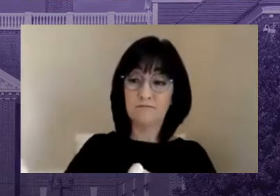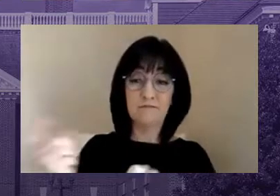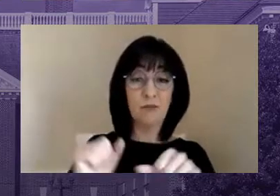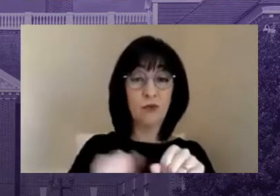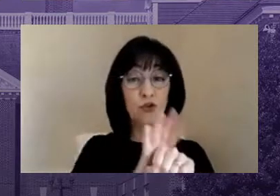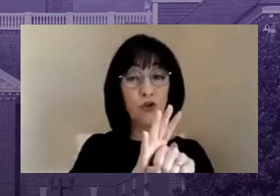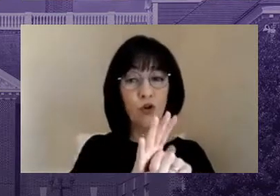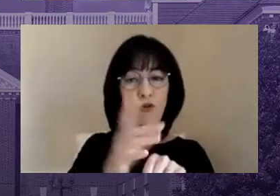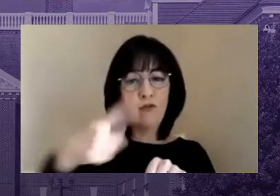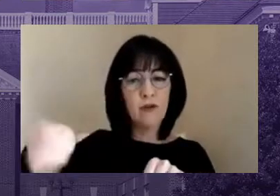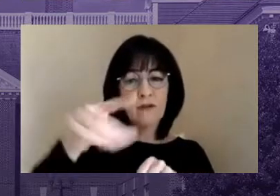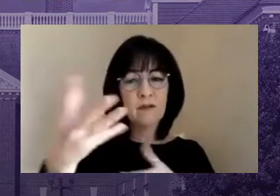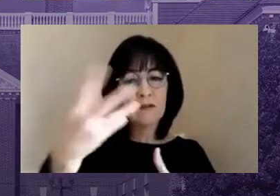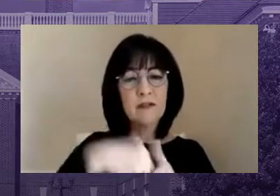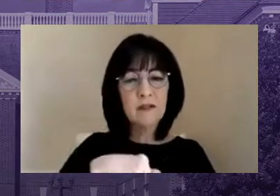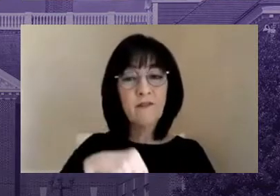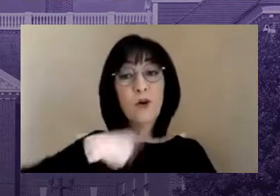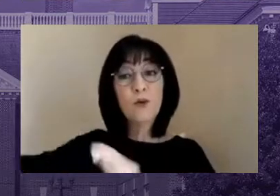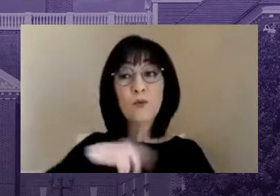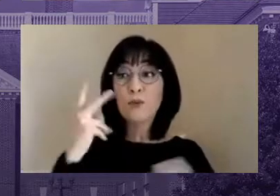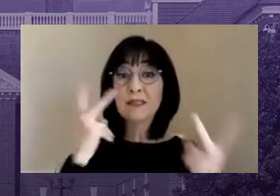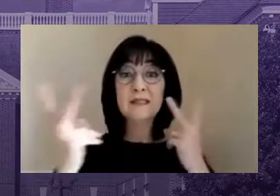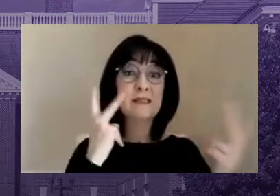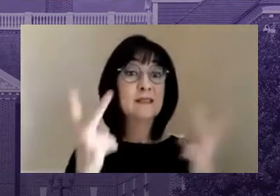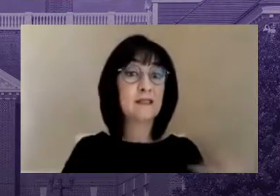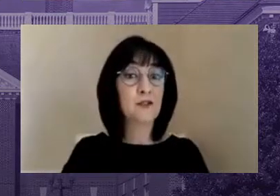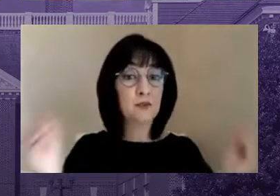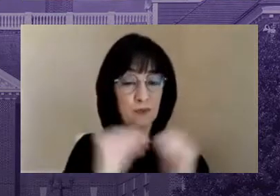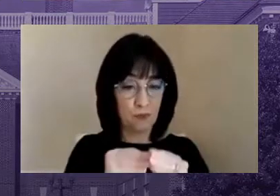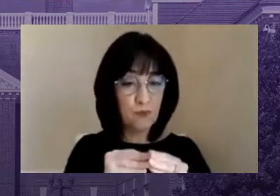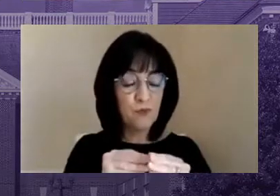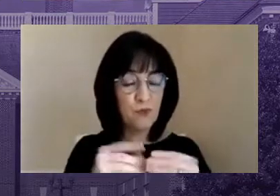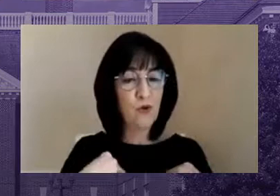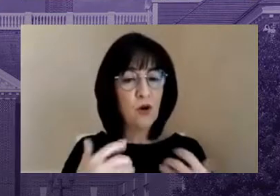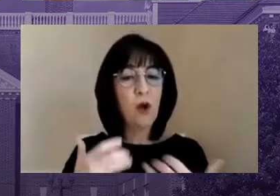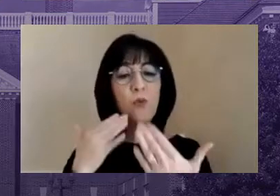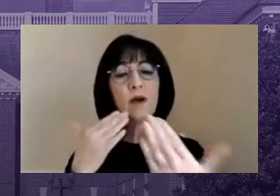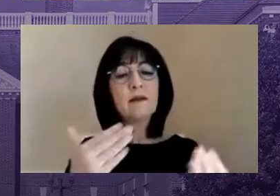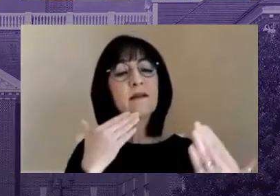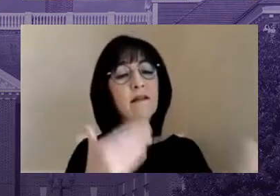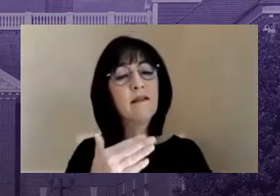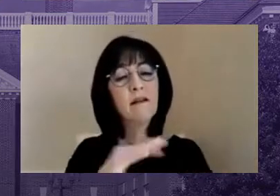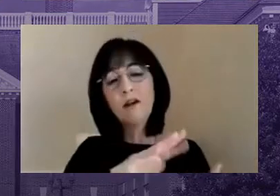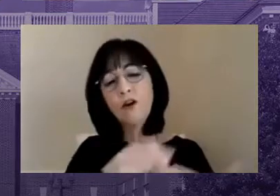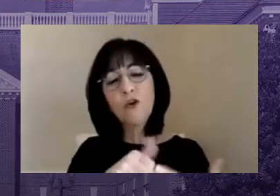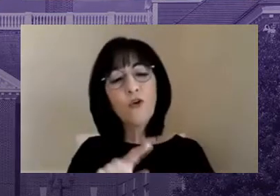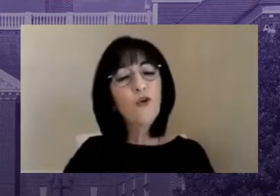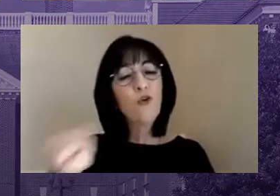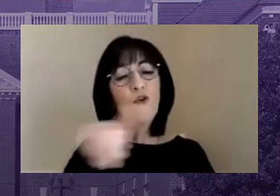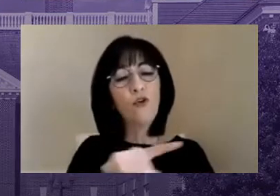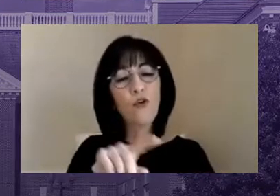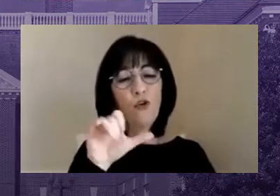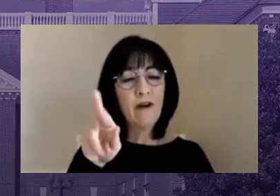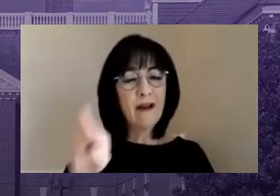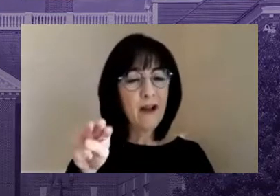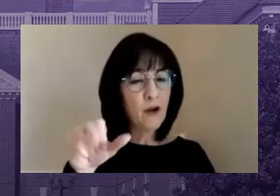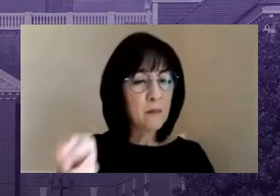of the guard, all the air men and women out at the base for their tremendous work go for our